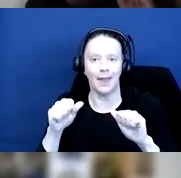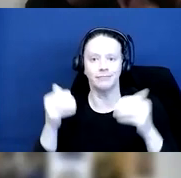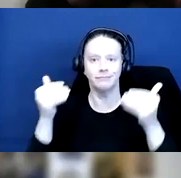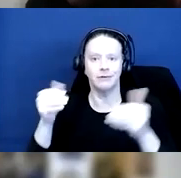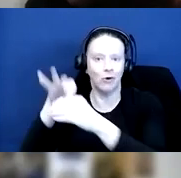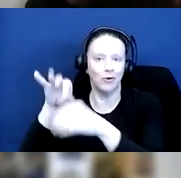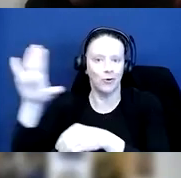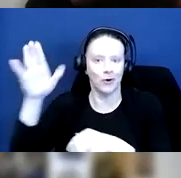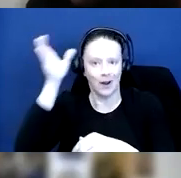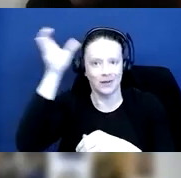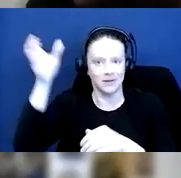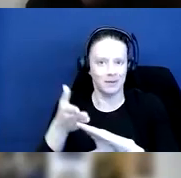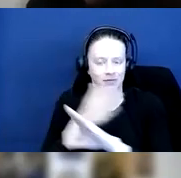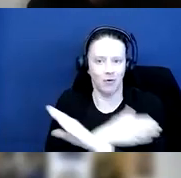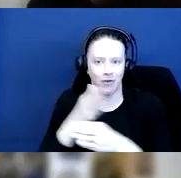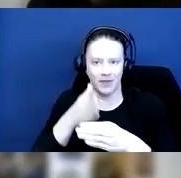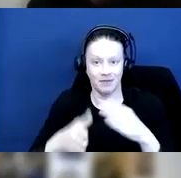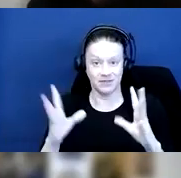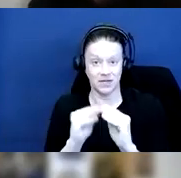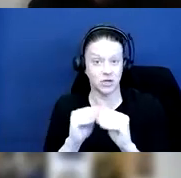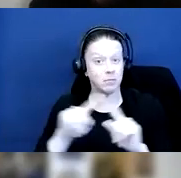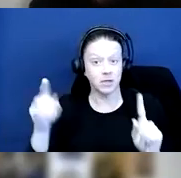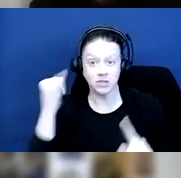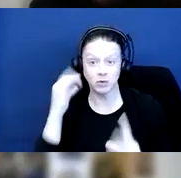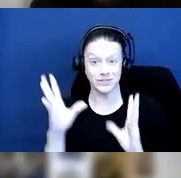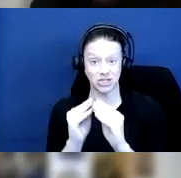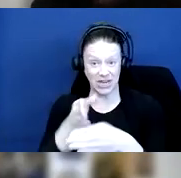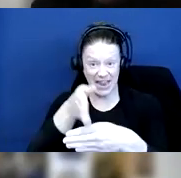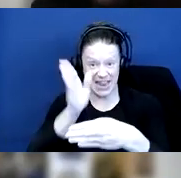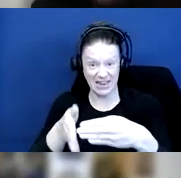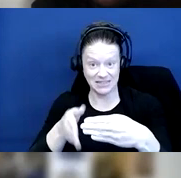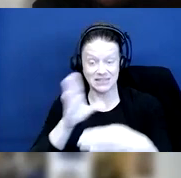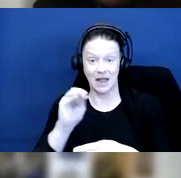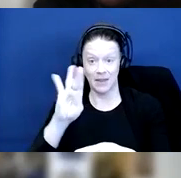But if session ends and your bill didn't pass, then it's really dead.